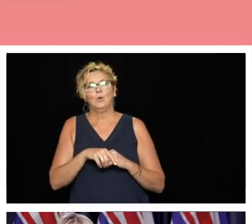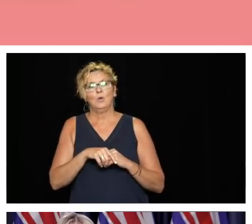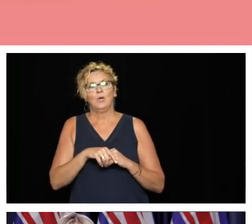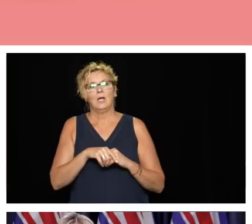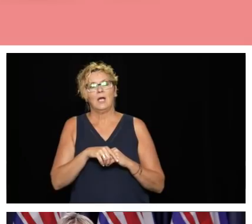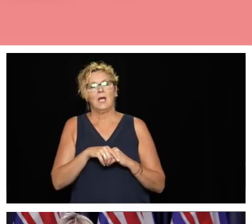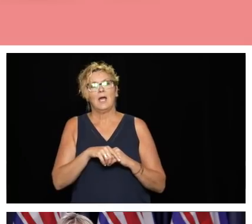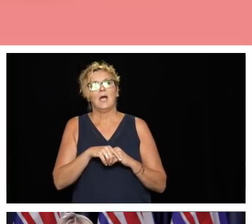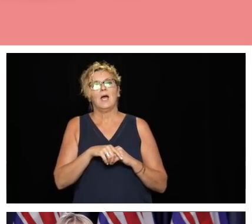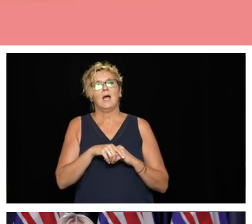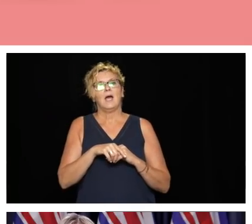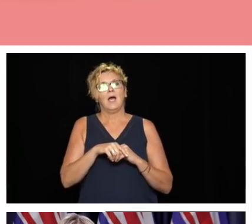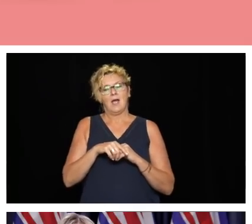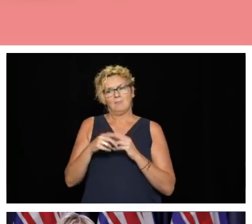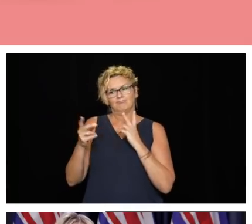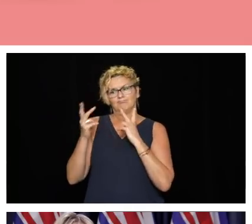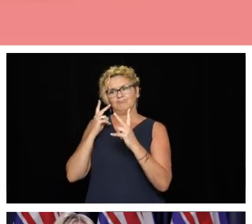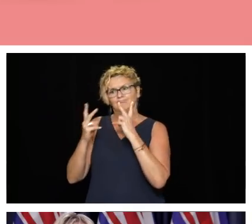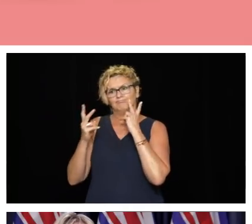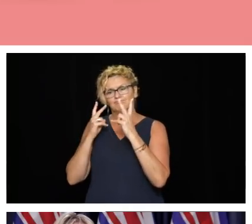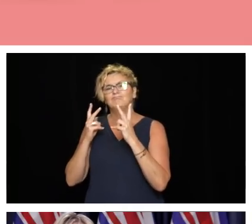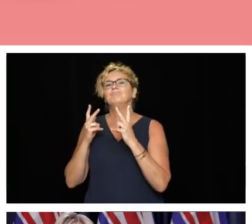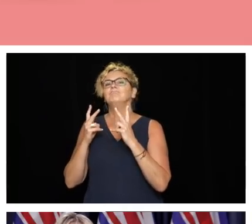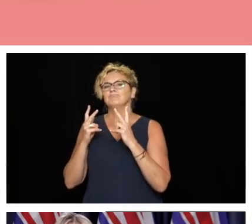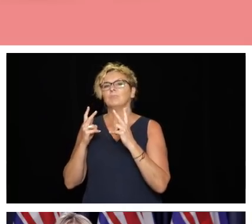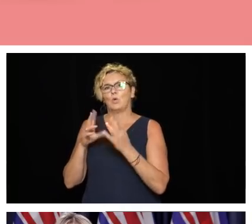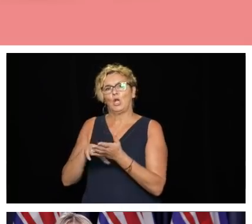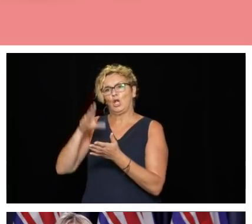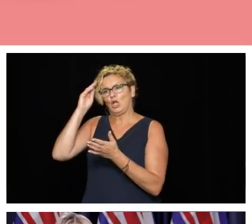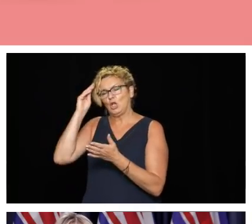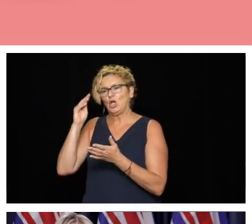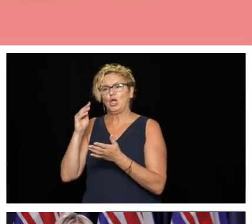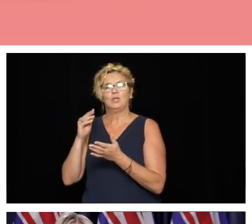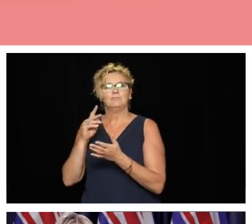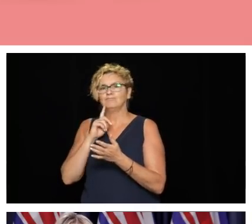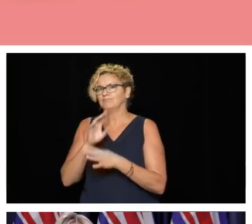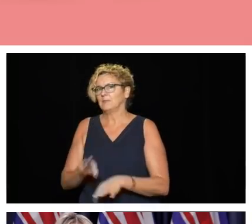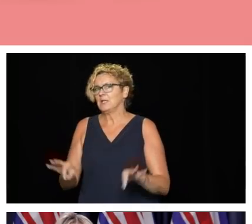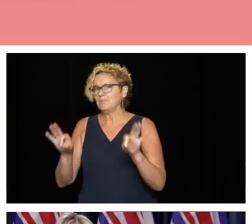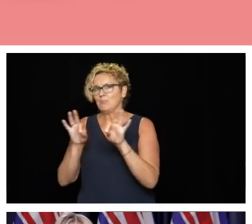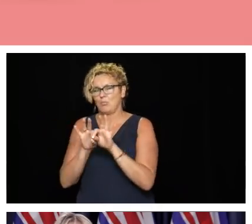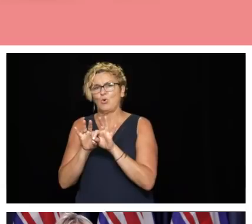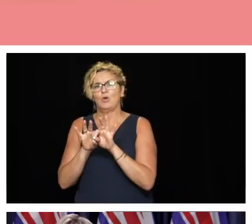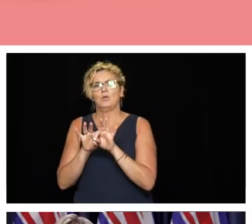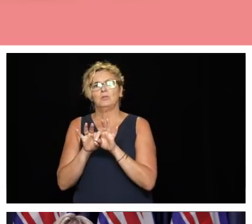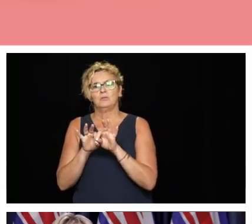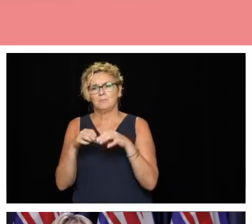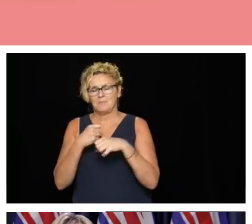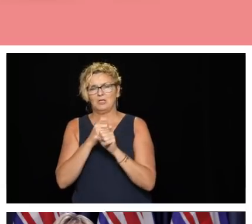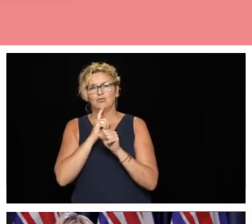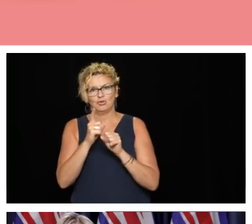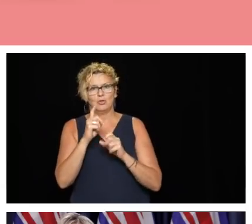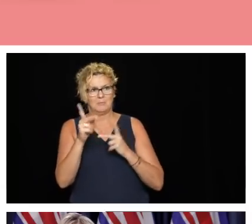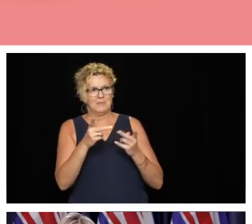their immunization rates were very high and this is one of the things that we recognized early and it triggered us to purchase more vaccines